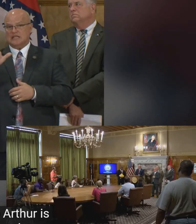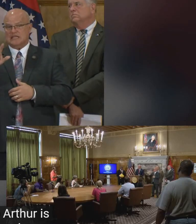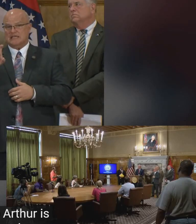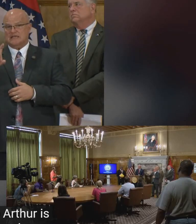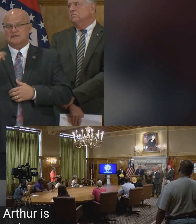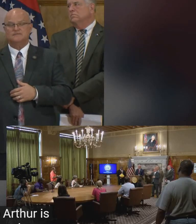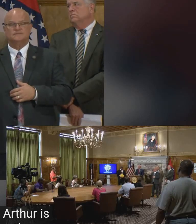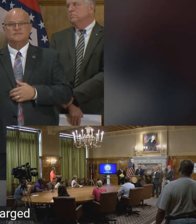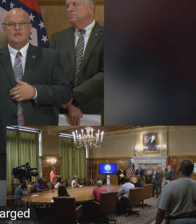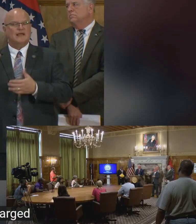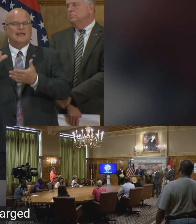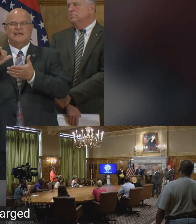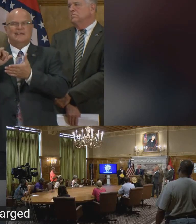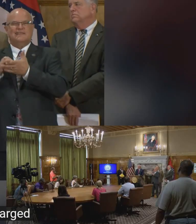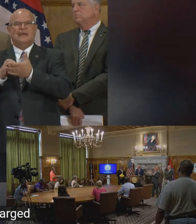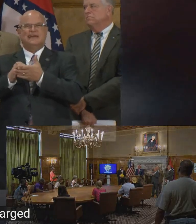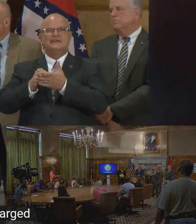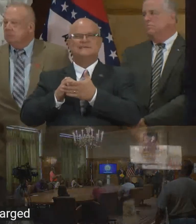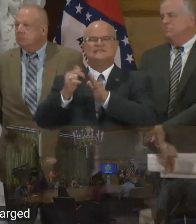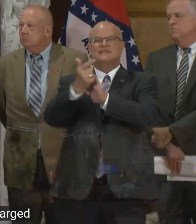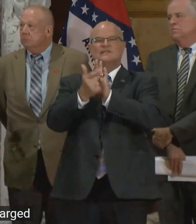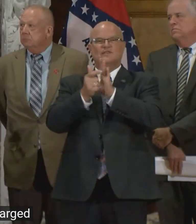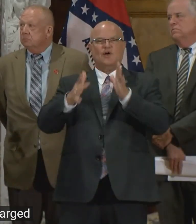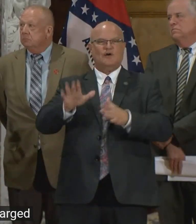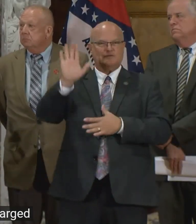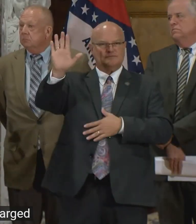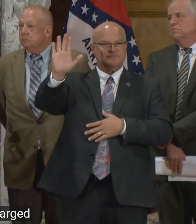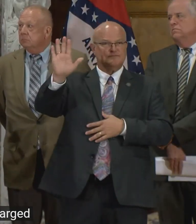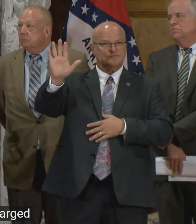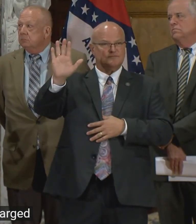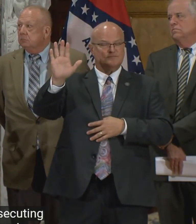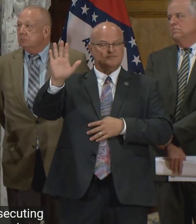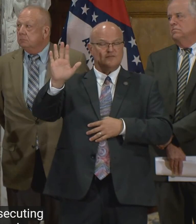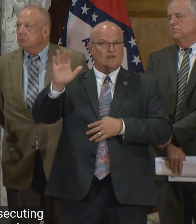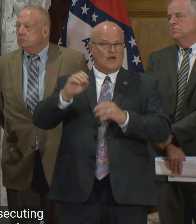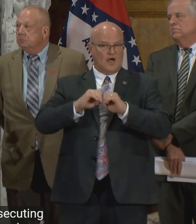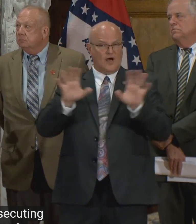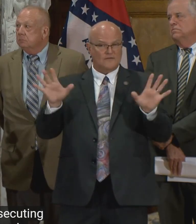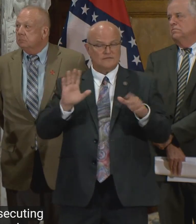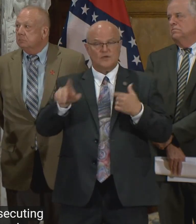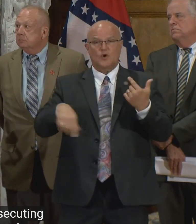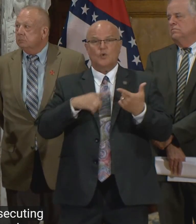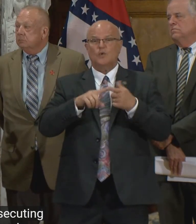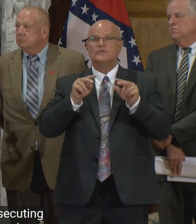That is up to the prosecuting attorney. So obviously whenever you're